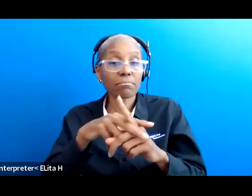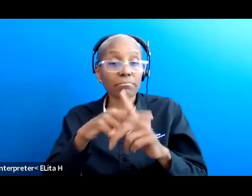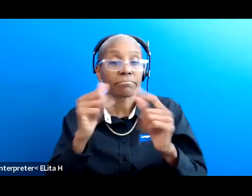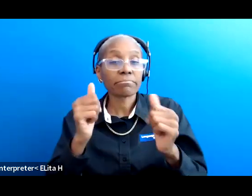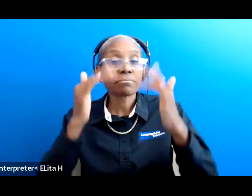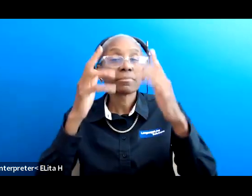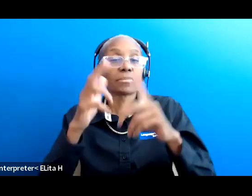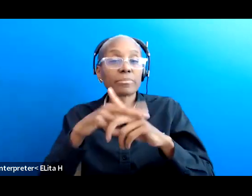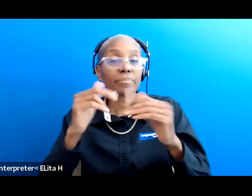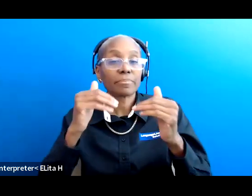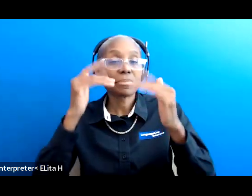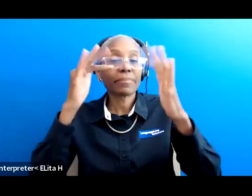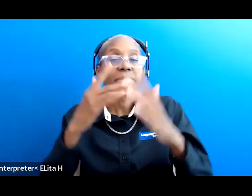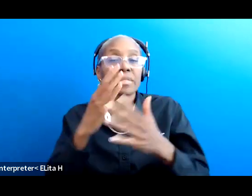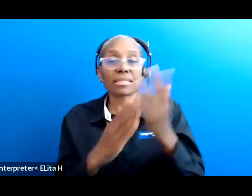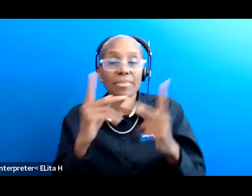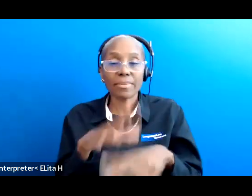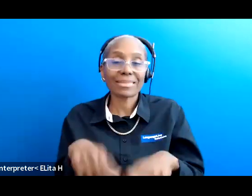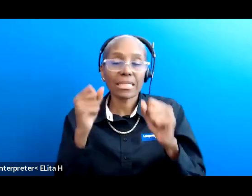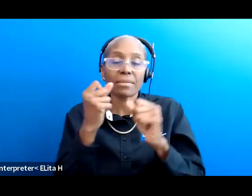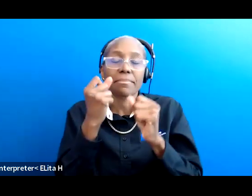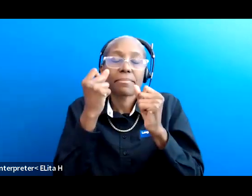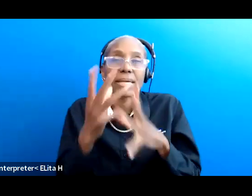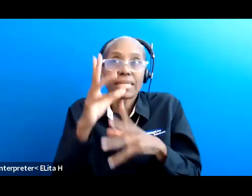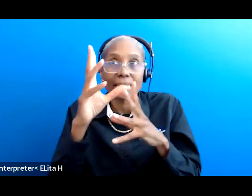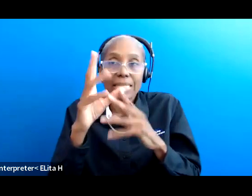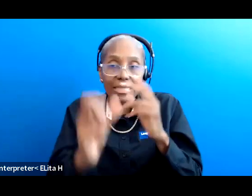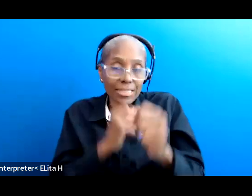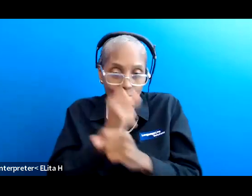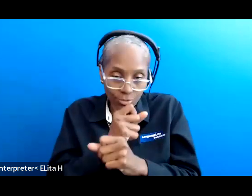Some people take years, but they will eventually get the equipment.